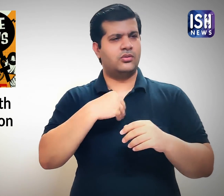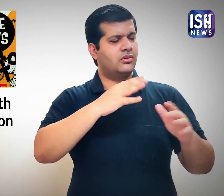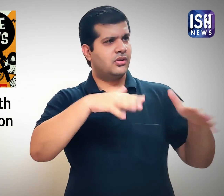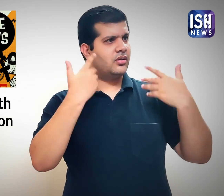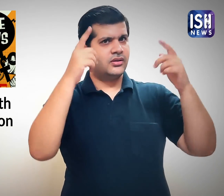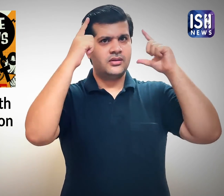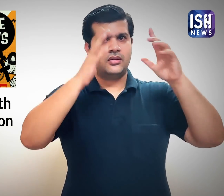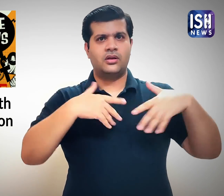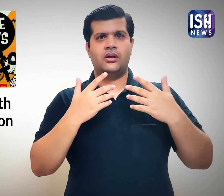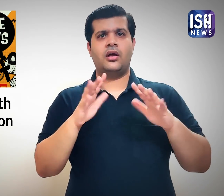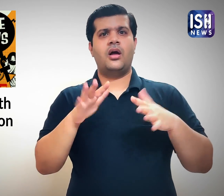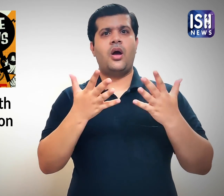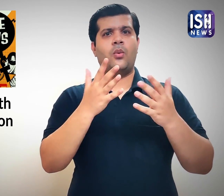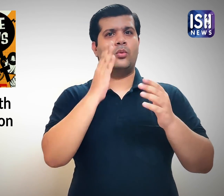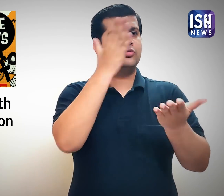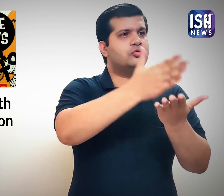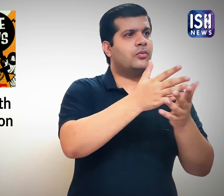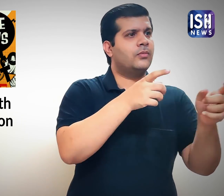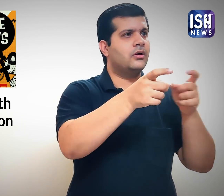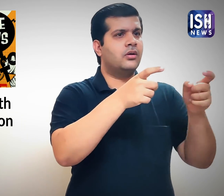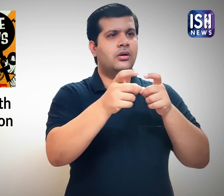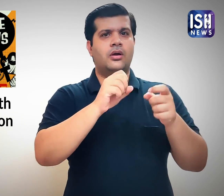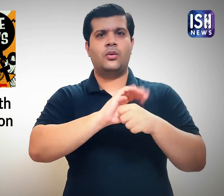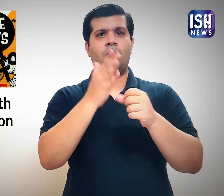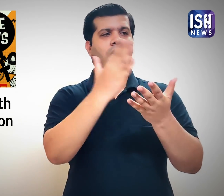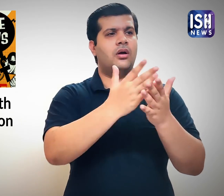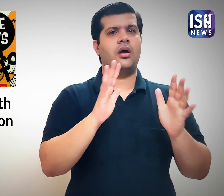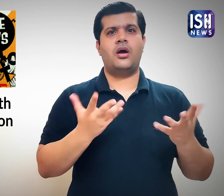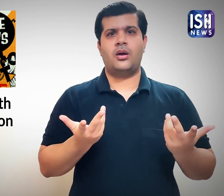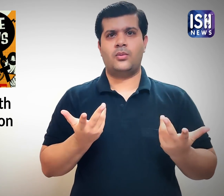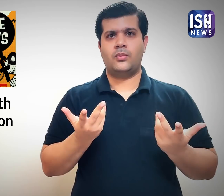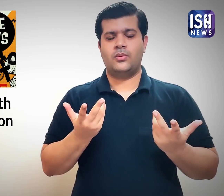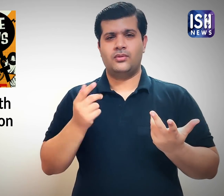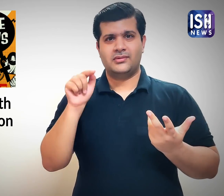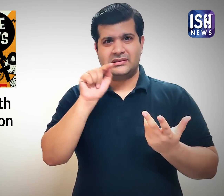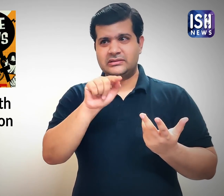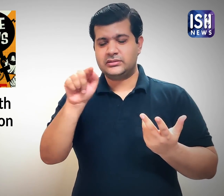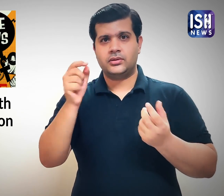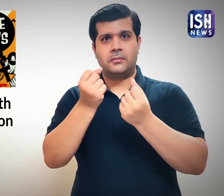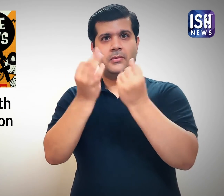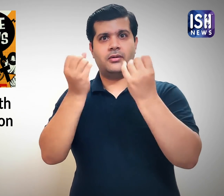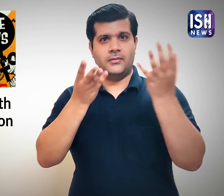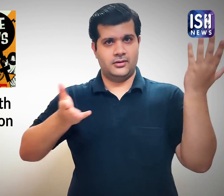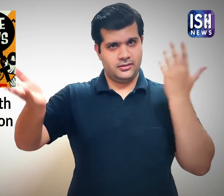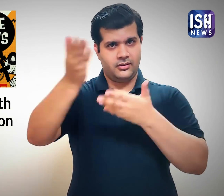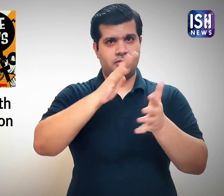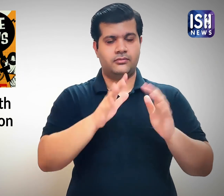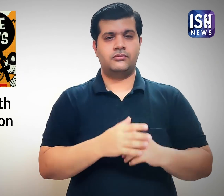If we discriminate against medical workers, how will we contain COVID-19? There have been many cases like this.